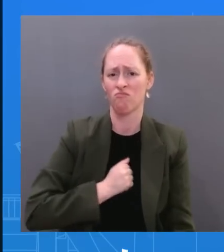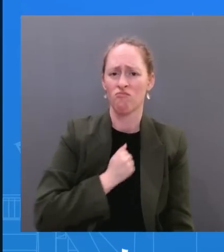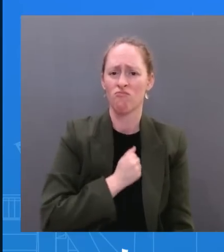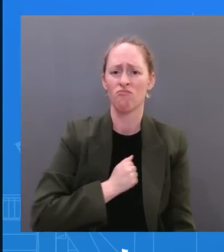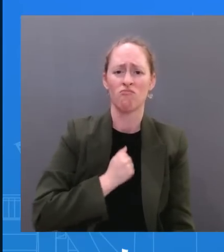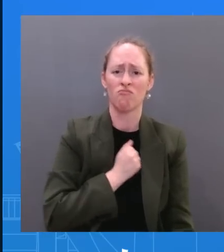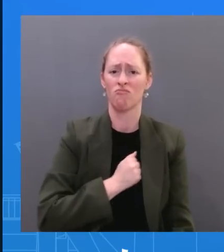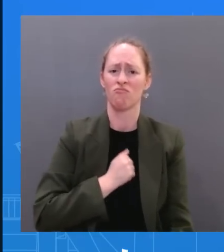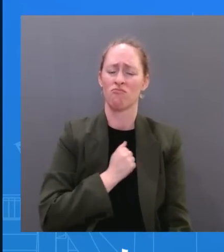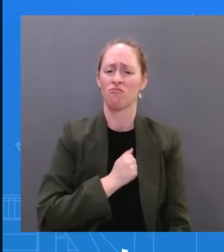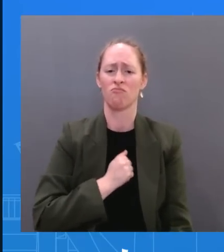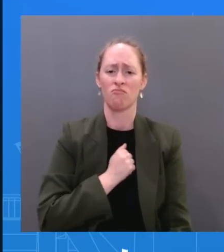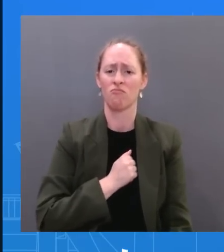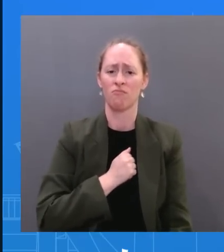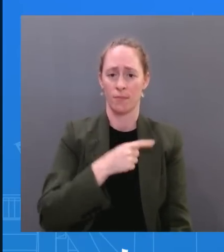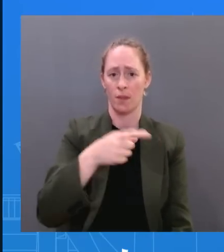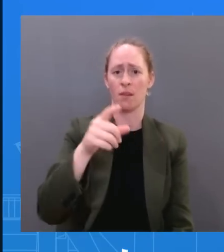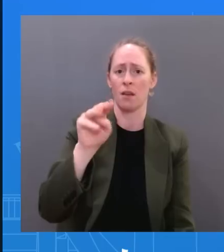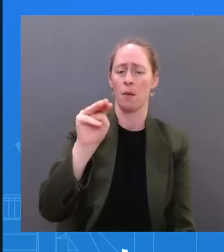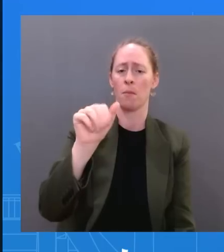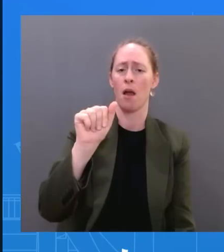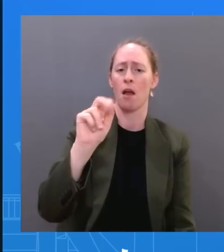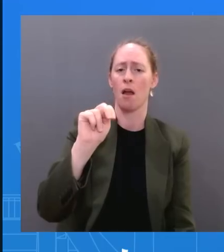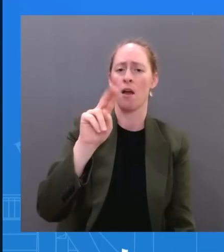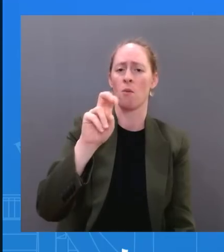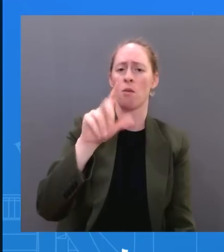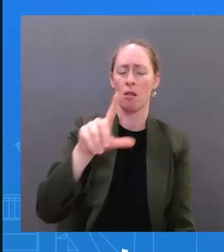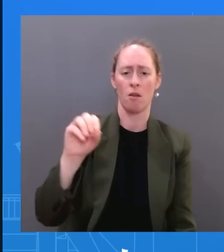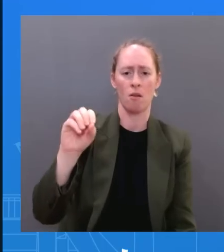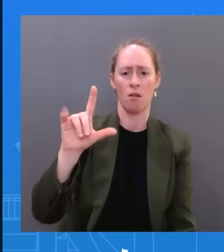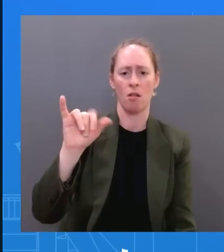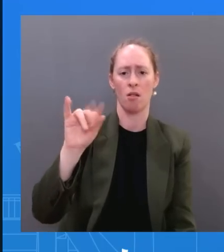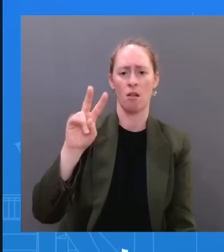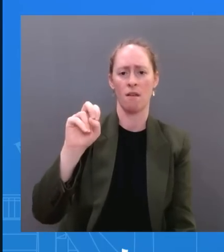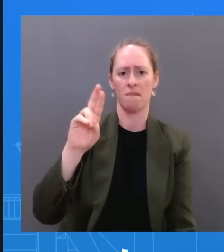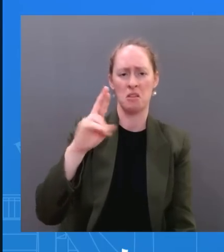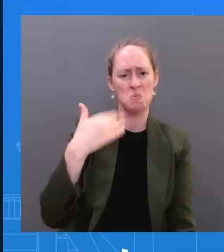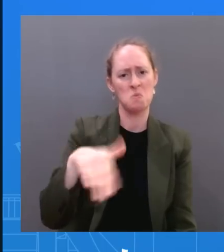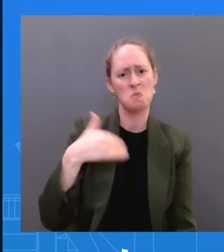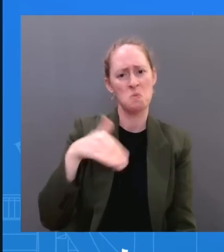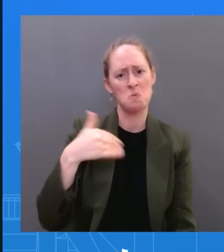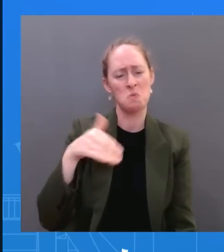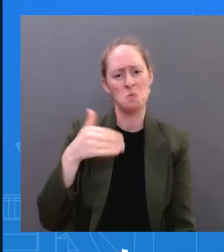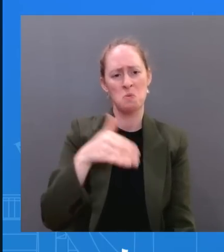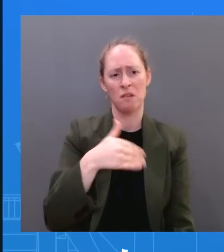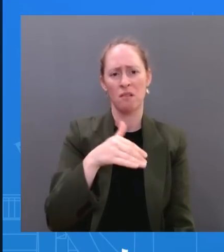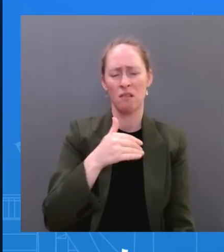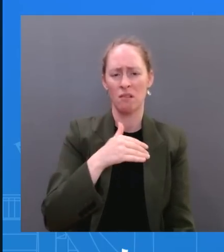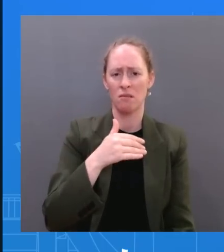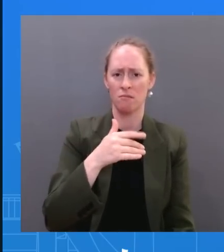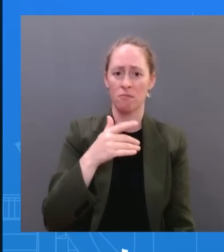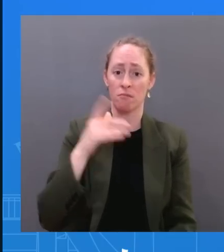The President met with him earlier today before the event. And as you know, the President understands